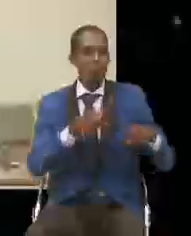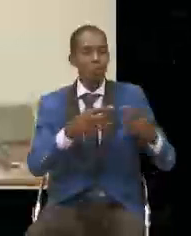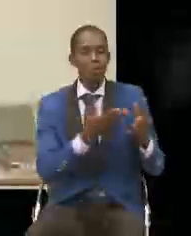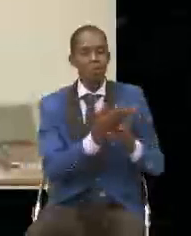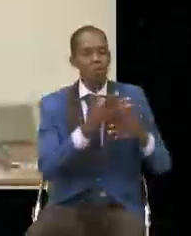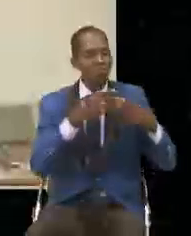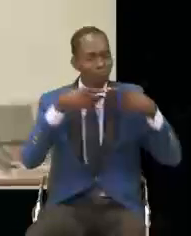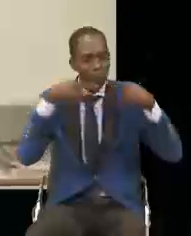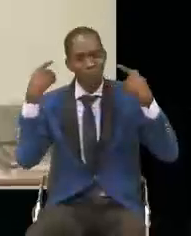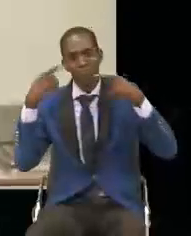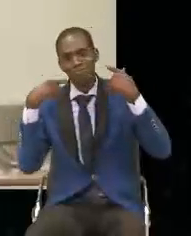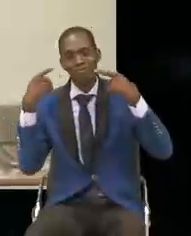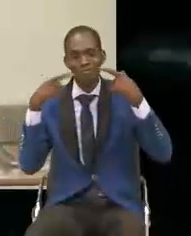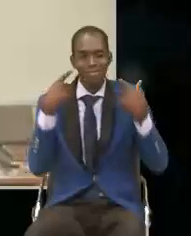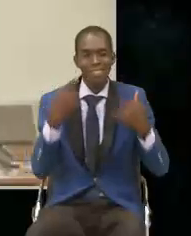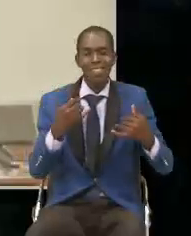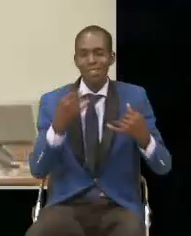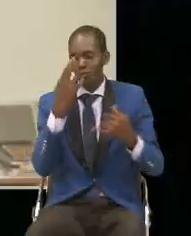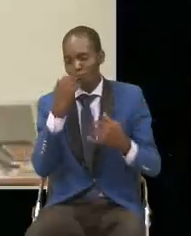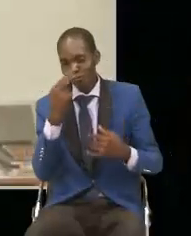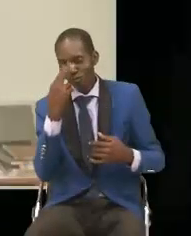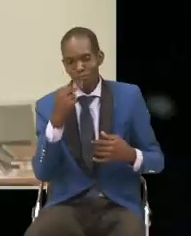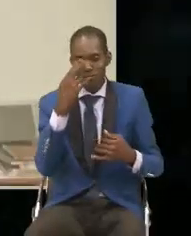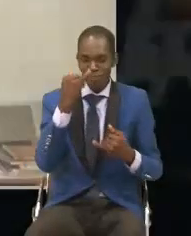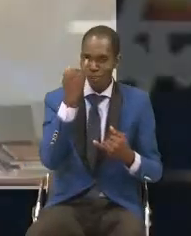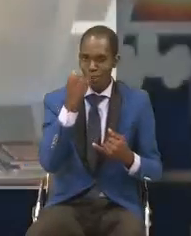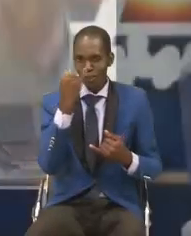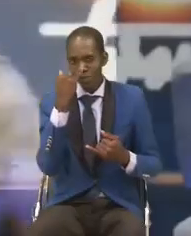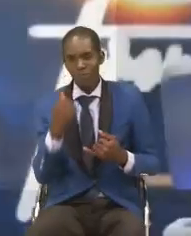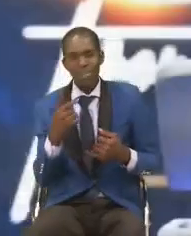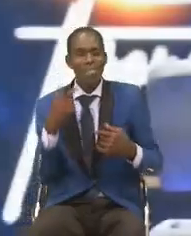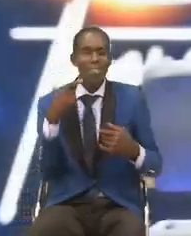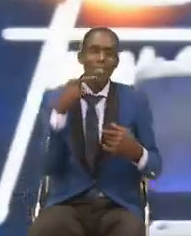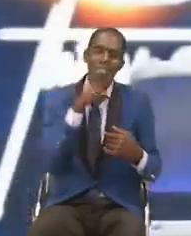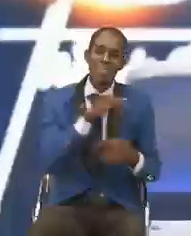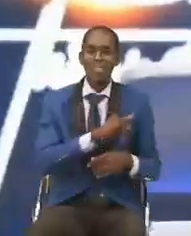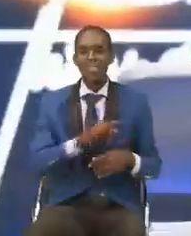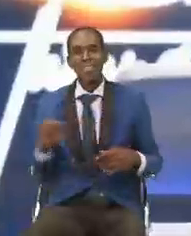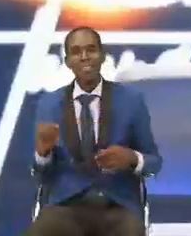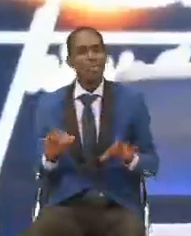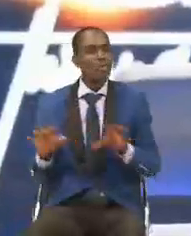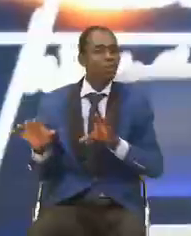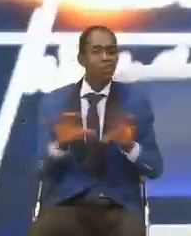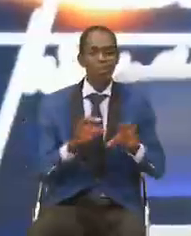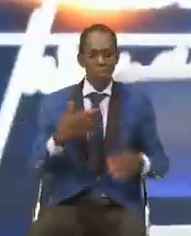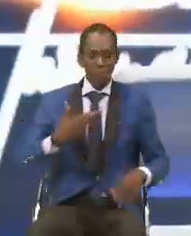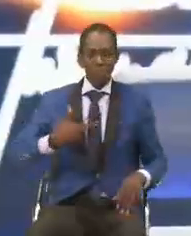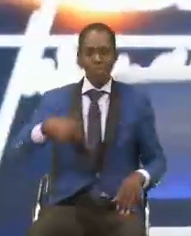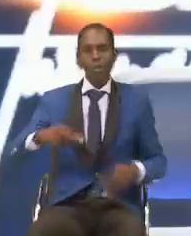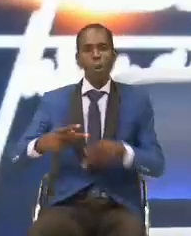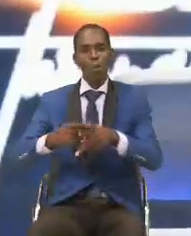that the people normally take the laughing the justina the lion